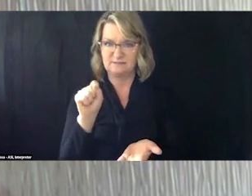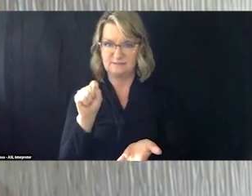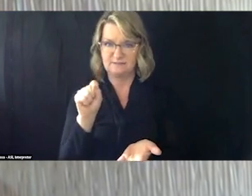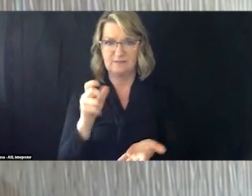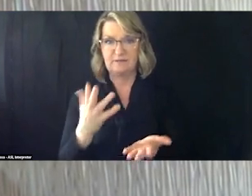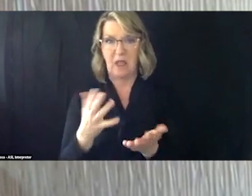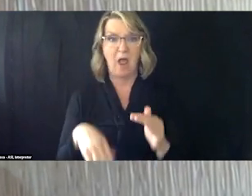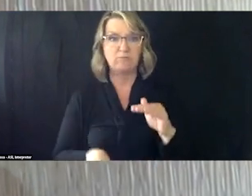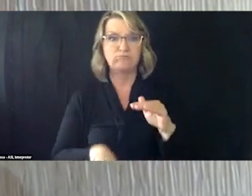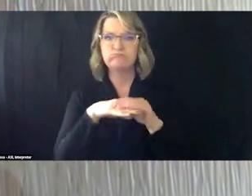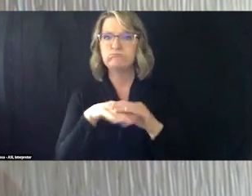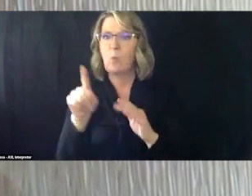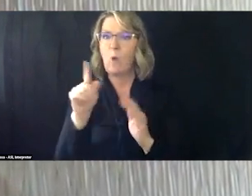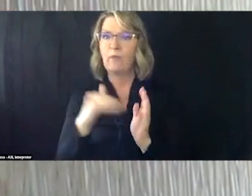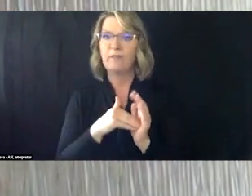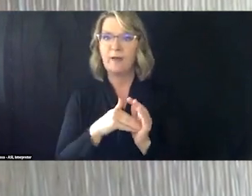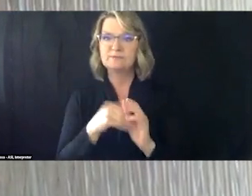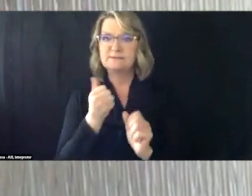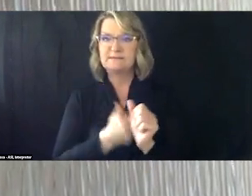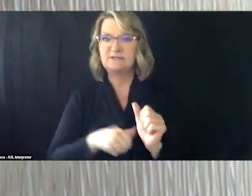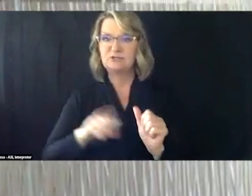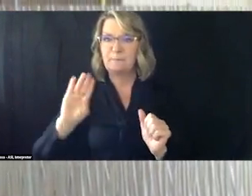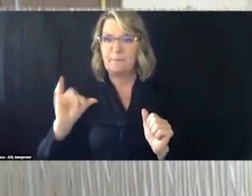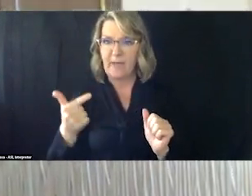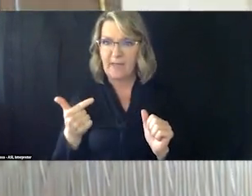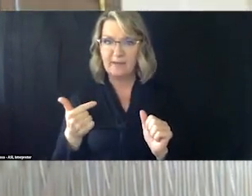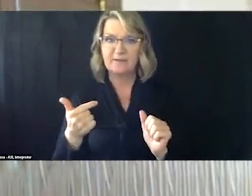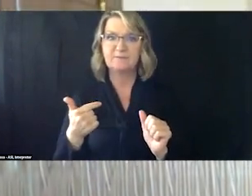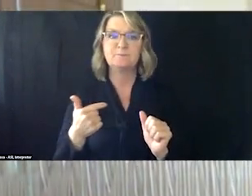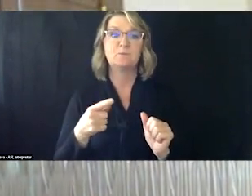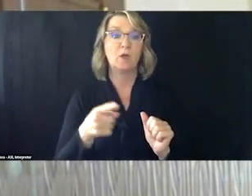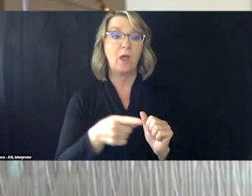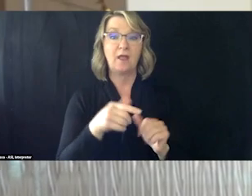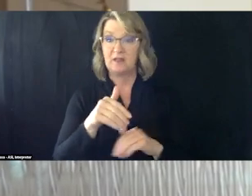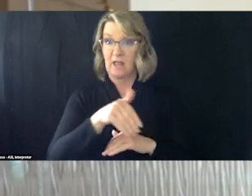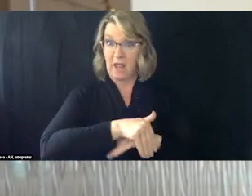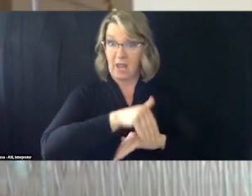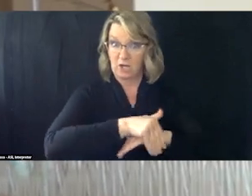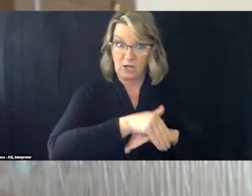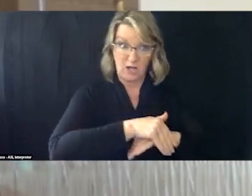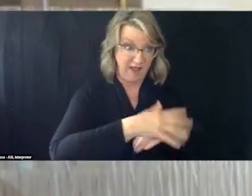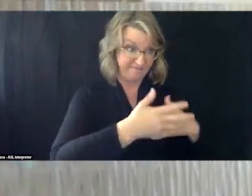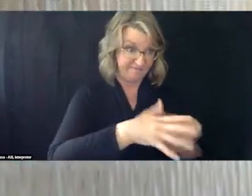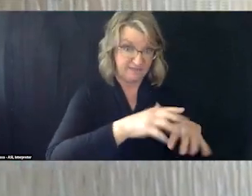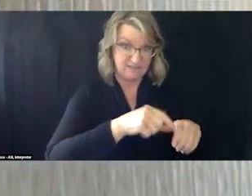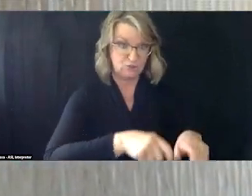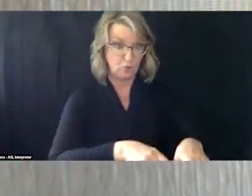of ballots and we can fit well over a thousand in each bag when we open up our ballot box into the